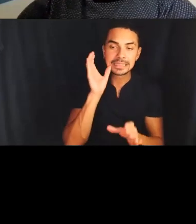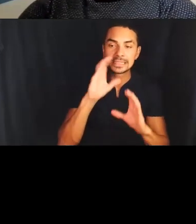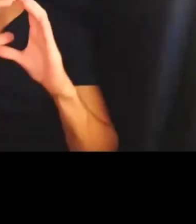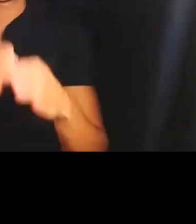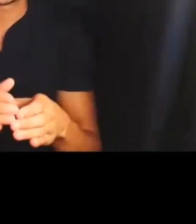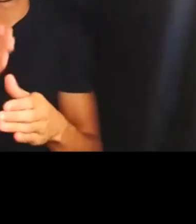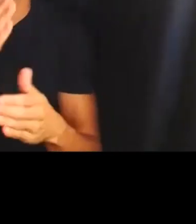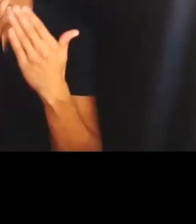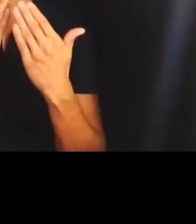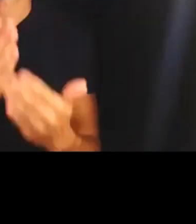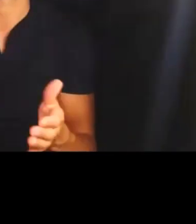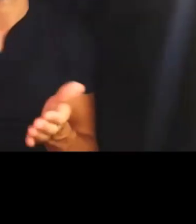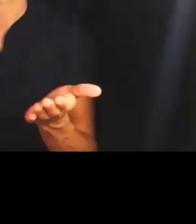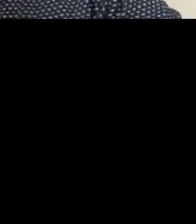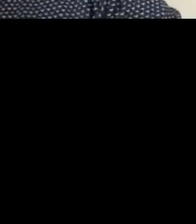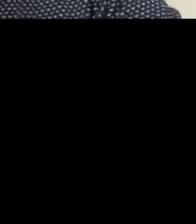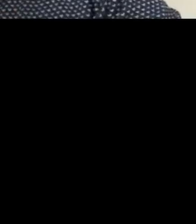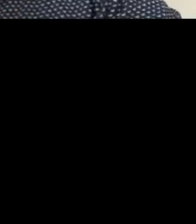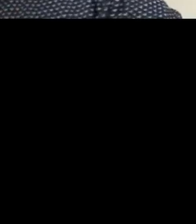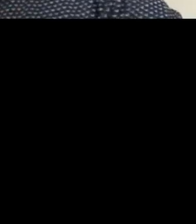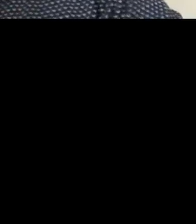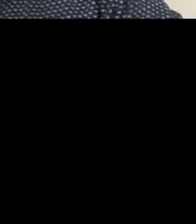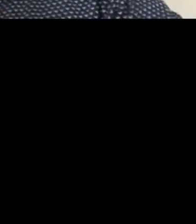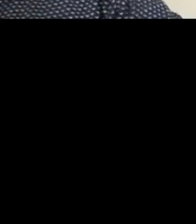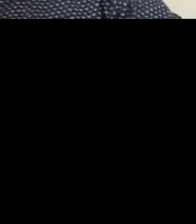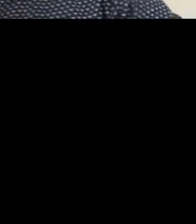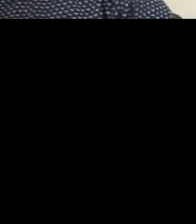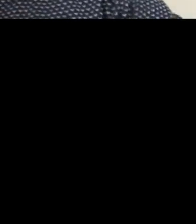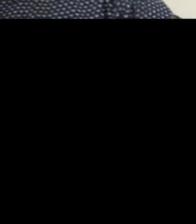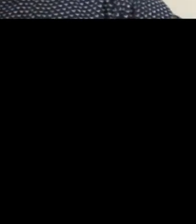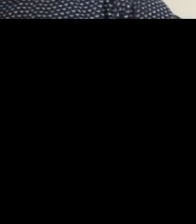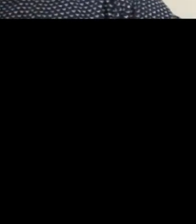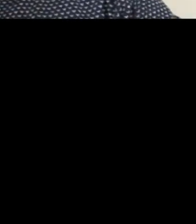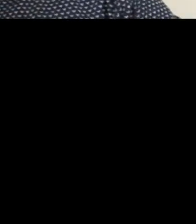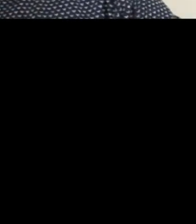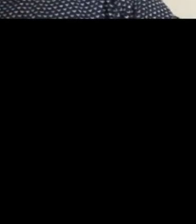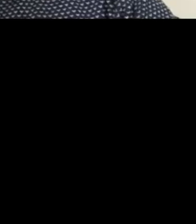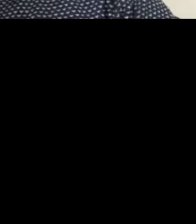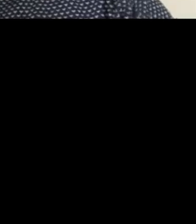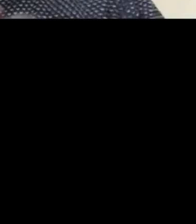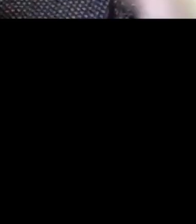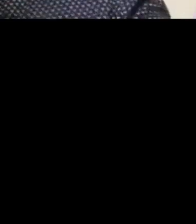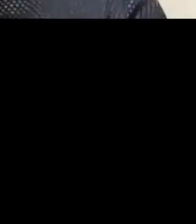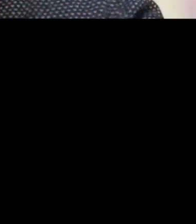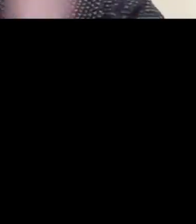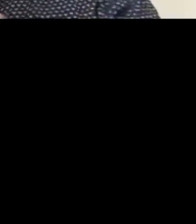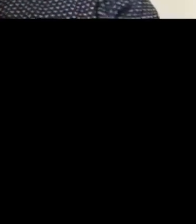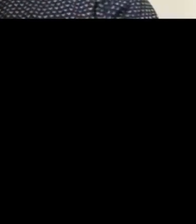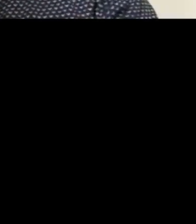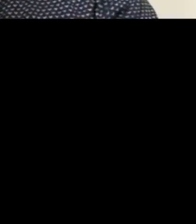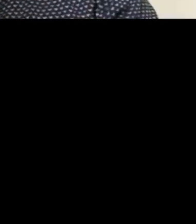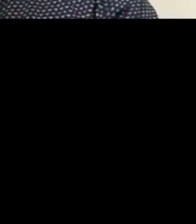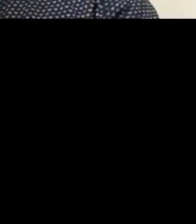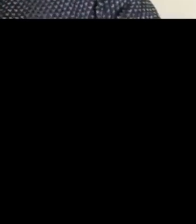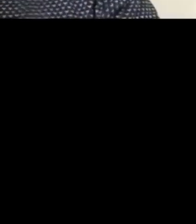thank you again so much. It means a lot to us and we're really grateful. If you haven't left yet,